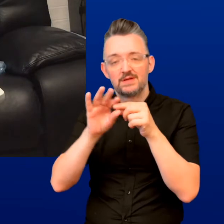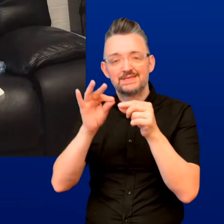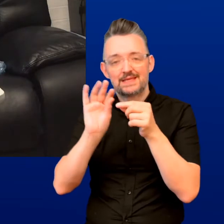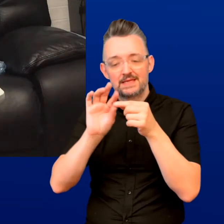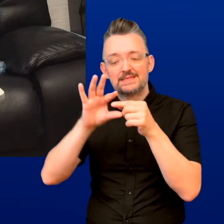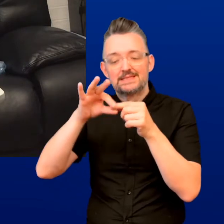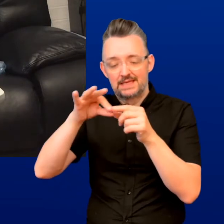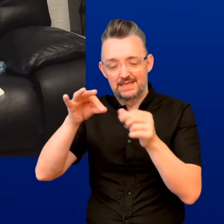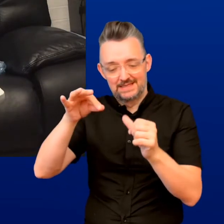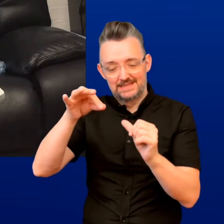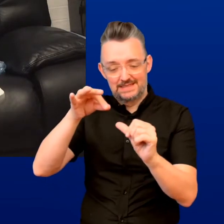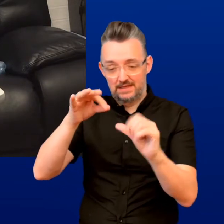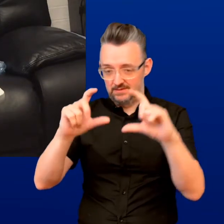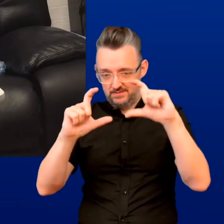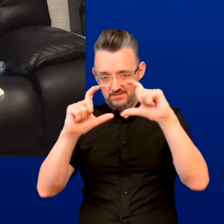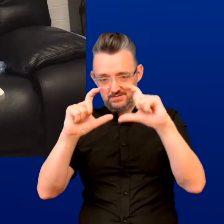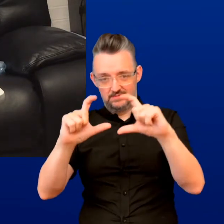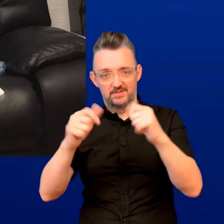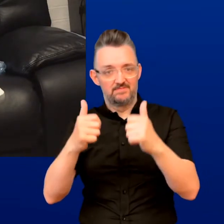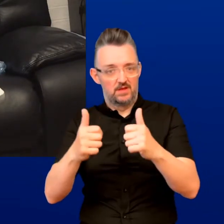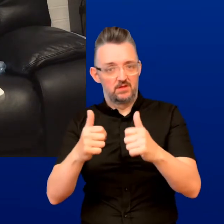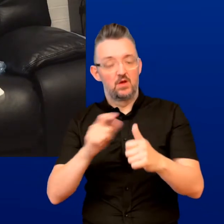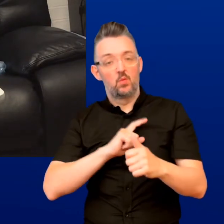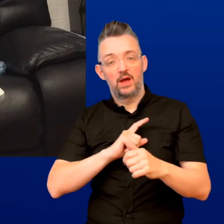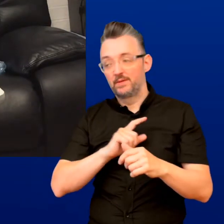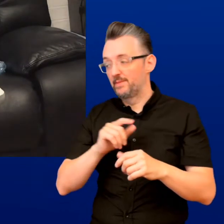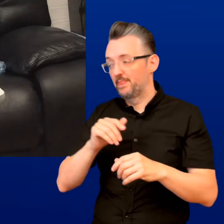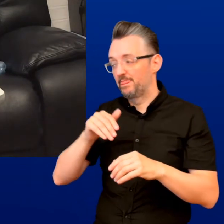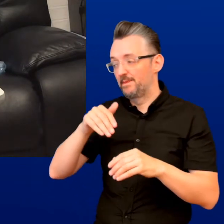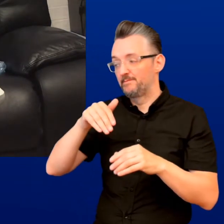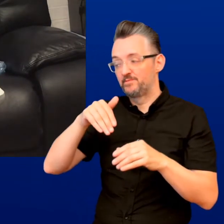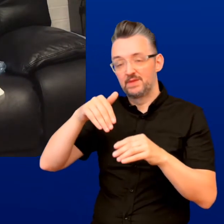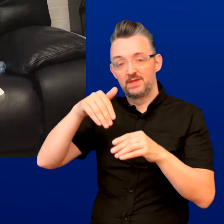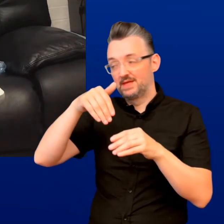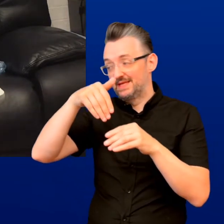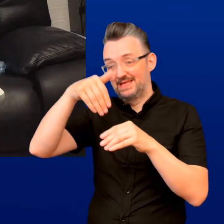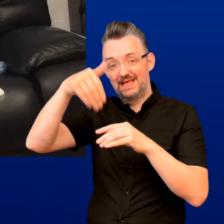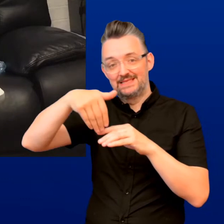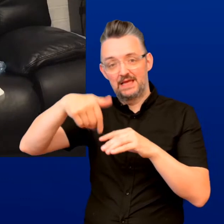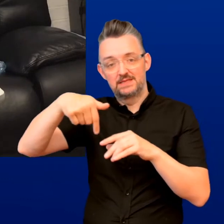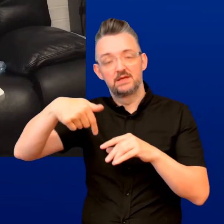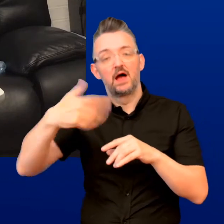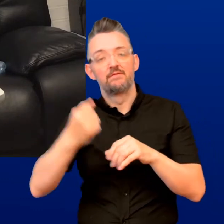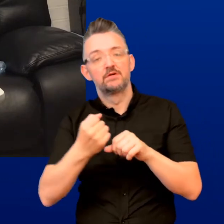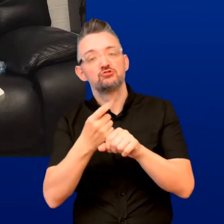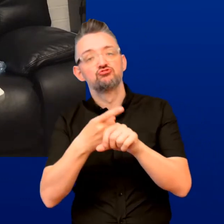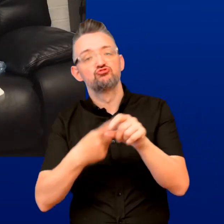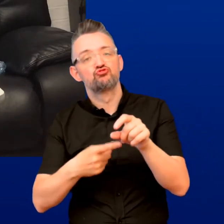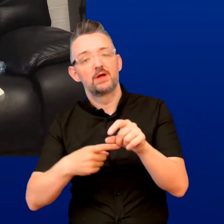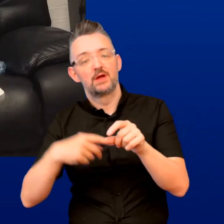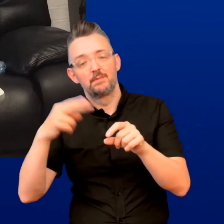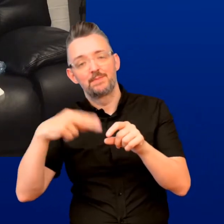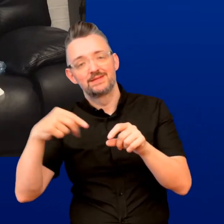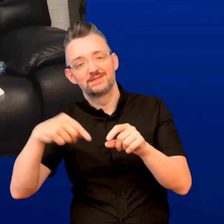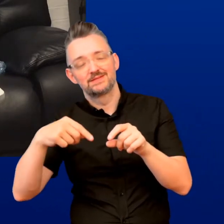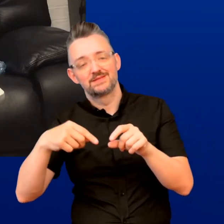stuck it to the rim. Because, on the inside of this was the grey colour and it would have been difficult just to stipple it in